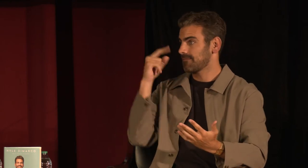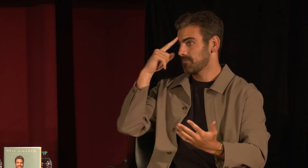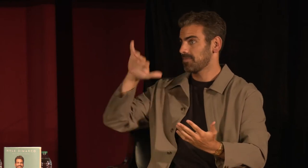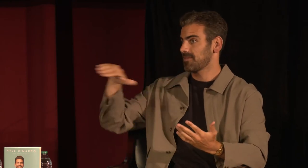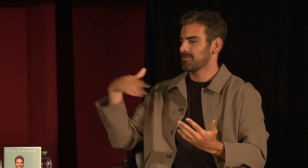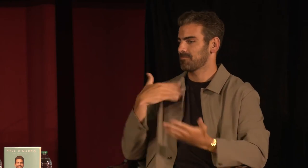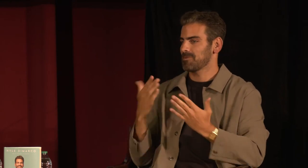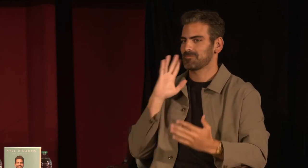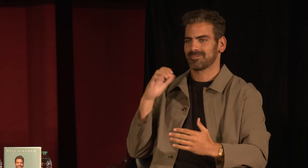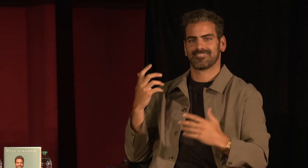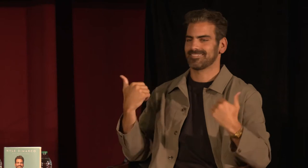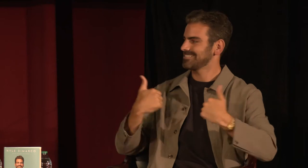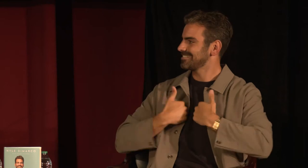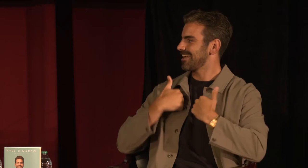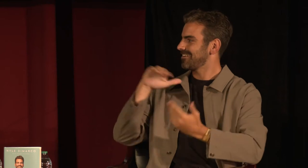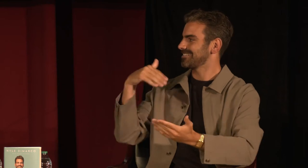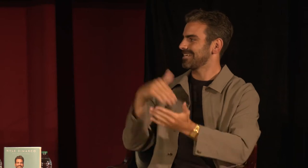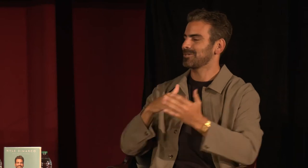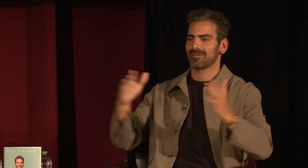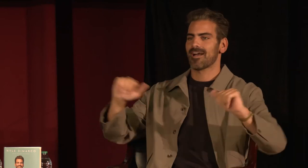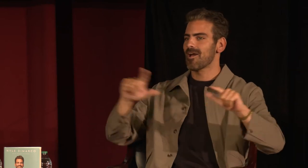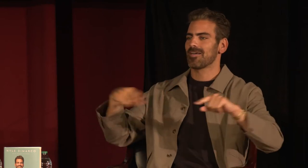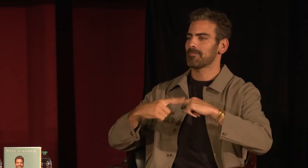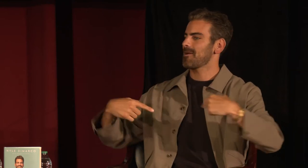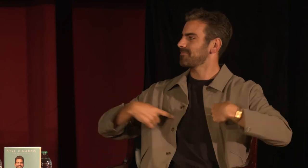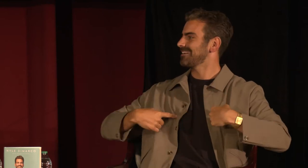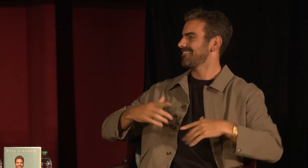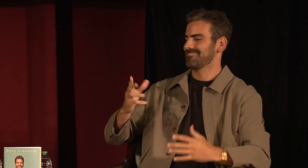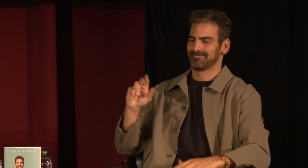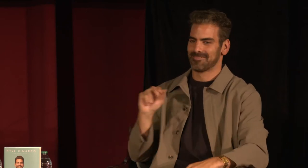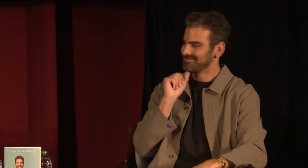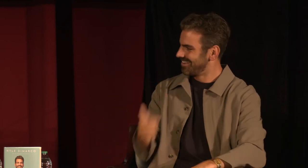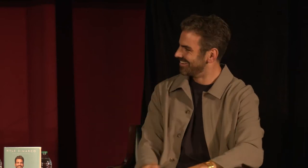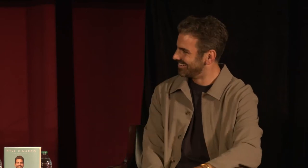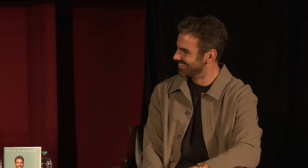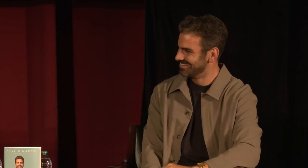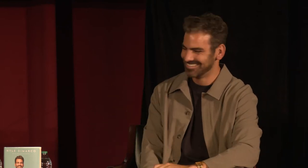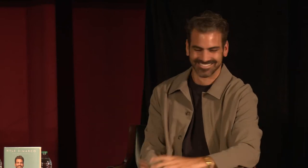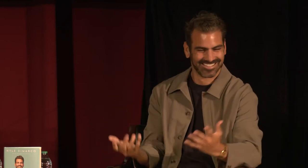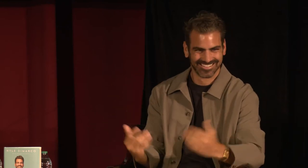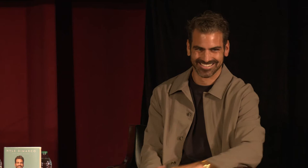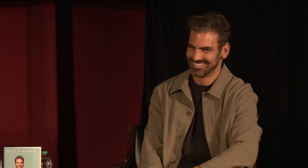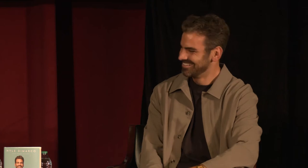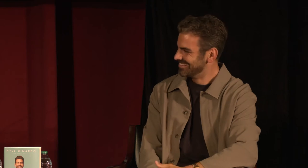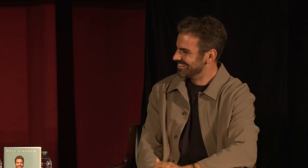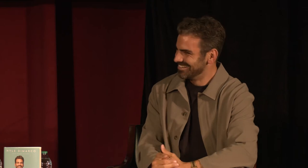because had my mother not, I think she could have been completely self centered and I might have ended up the same way. But, yeah.